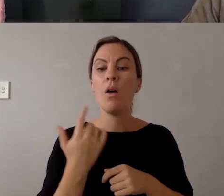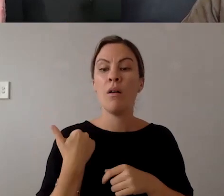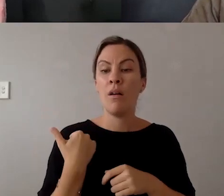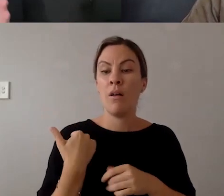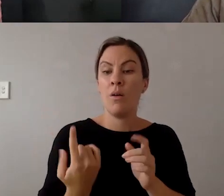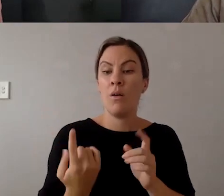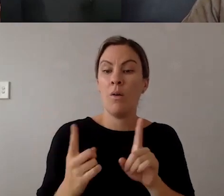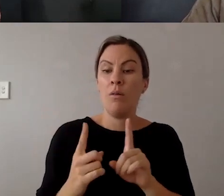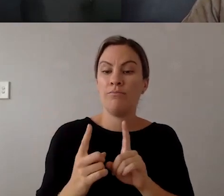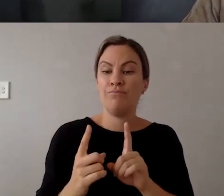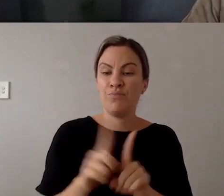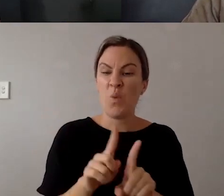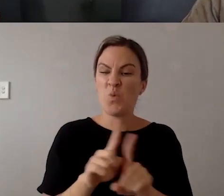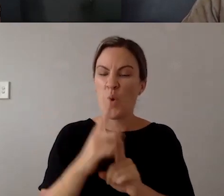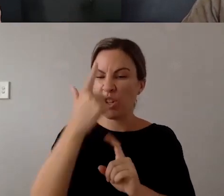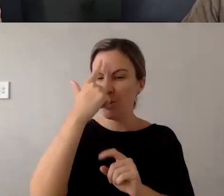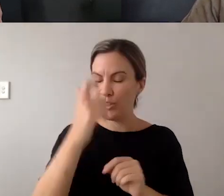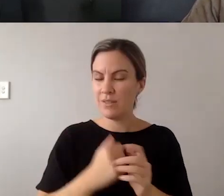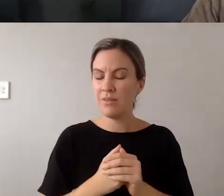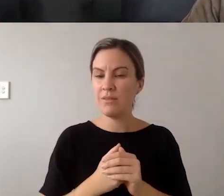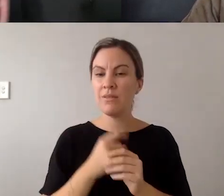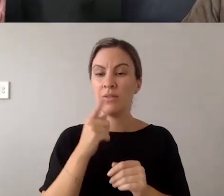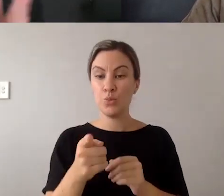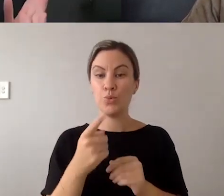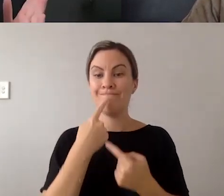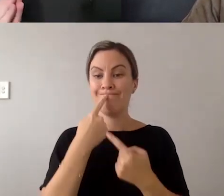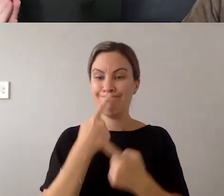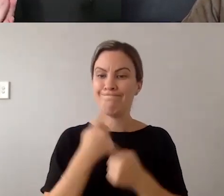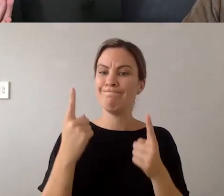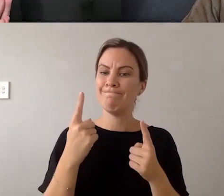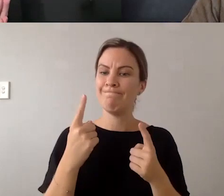then state how you're going to turn up. So it's OK to be fearful. I love